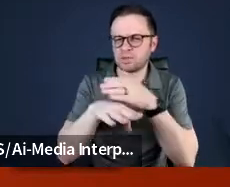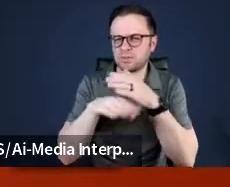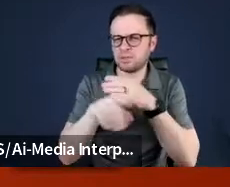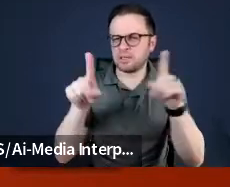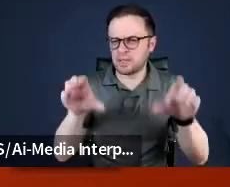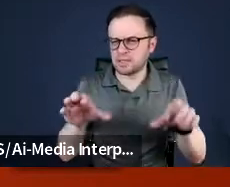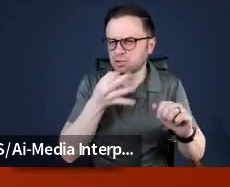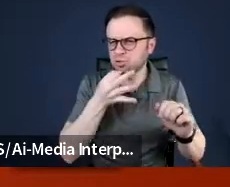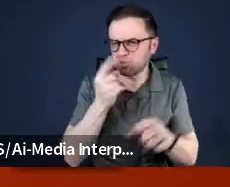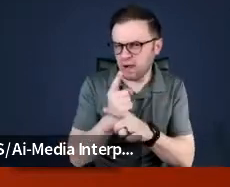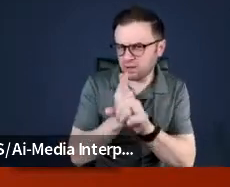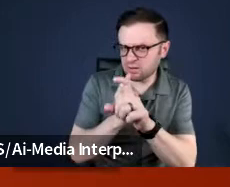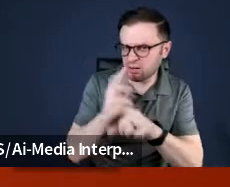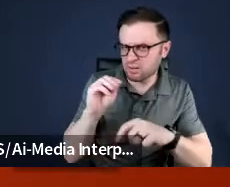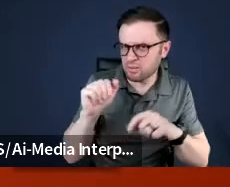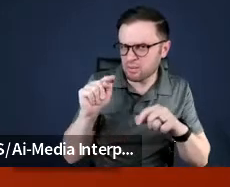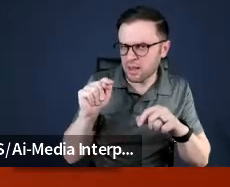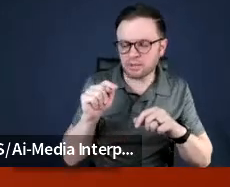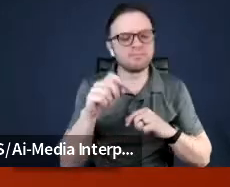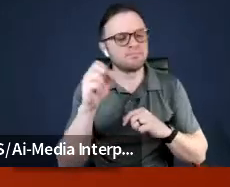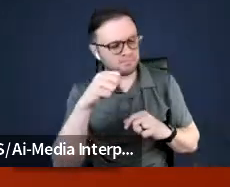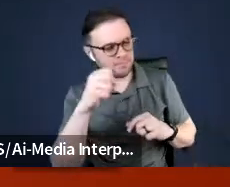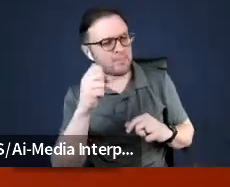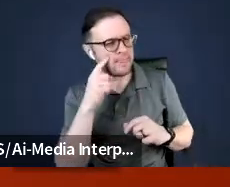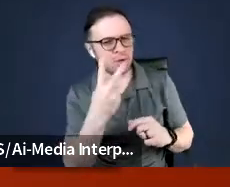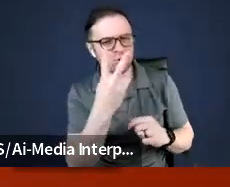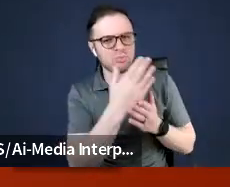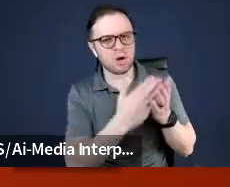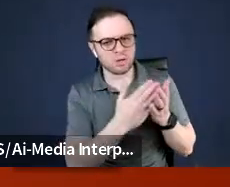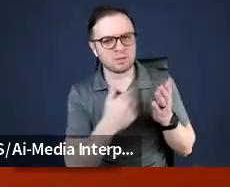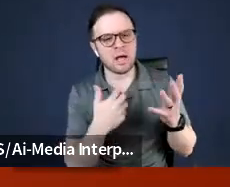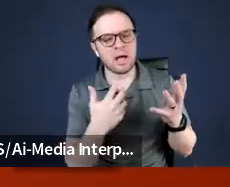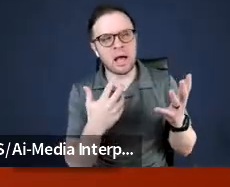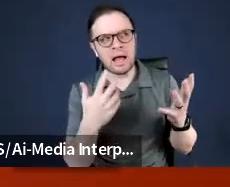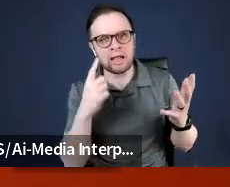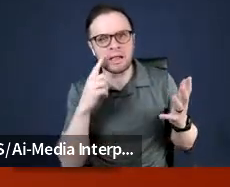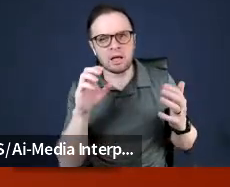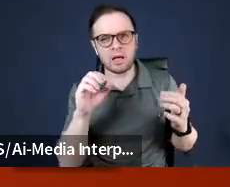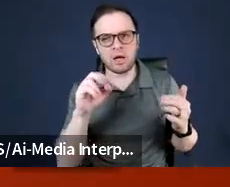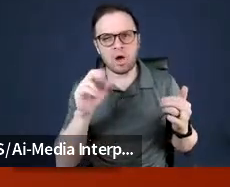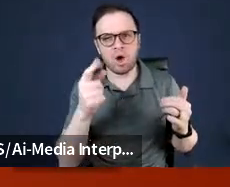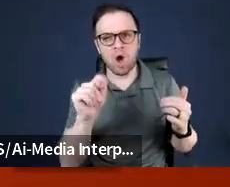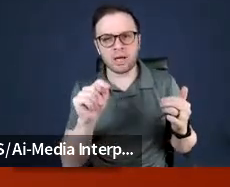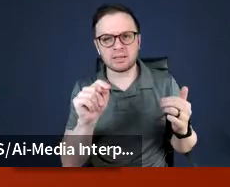are doing a good session on accessibility testing , is that right? MATT HACKETT: Yes. Two parts,